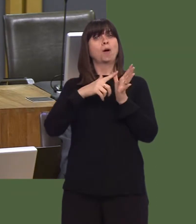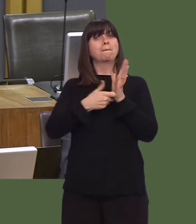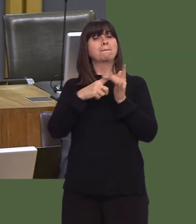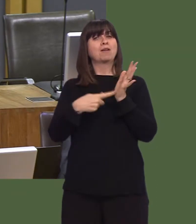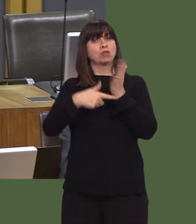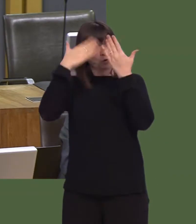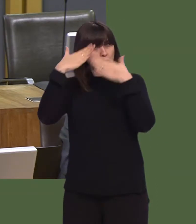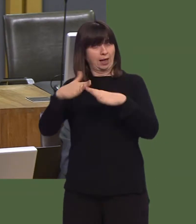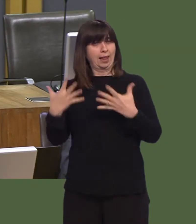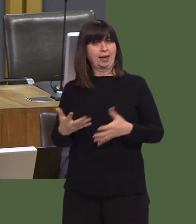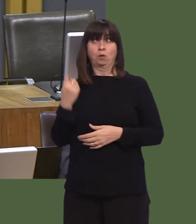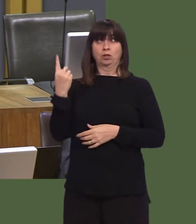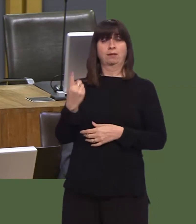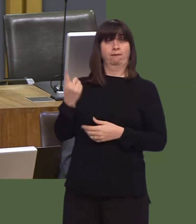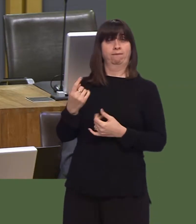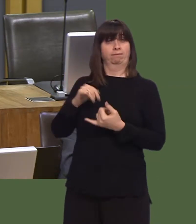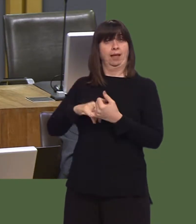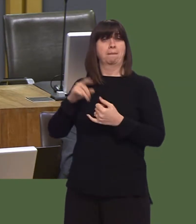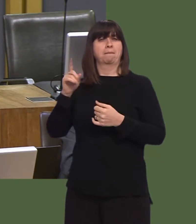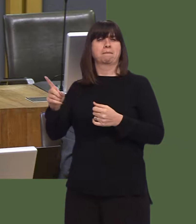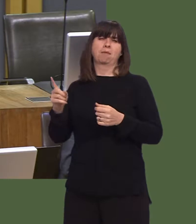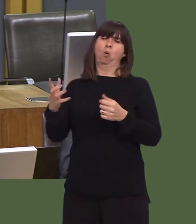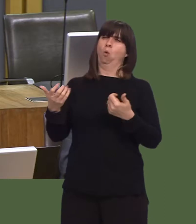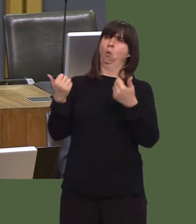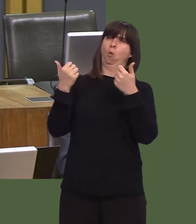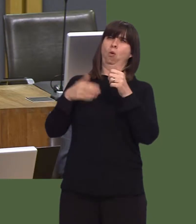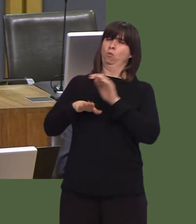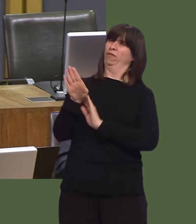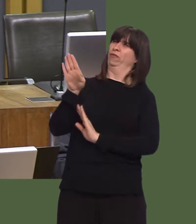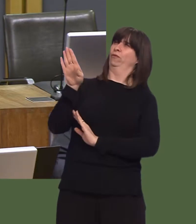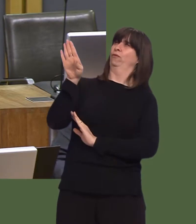She is one of the examples of a high-flier, a high-achiever who's been away and come back,